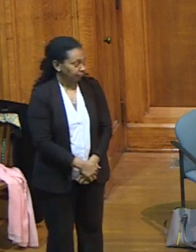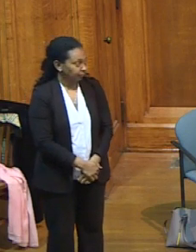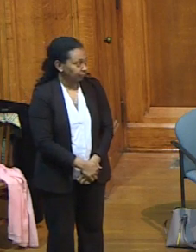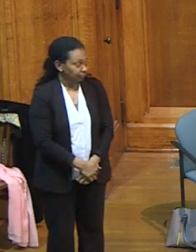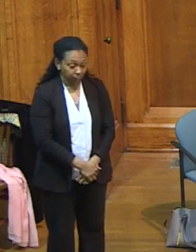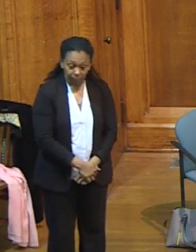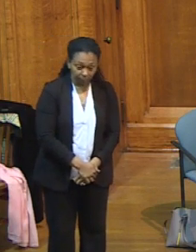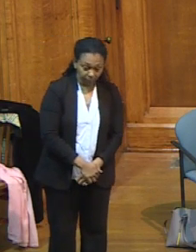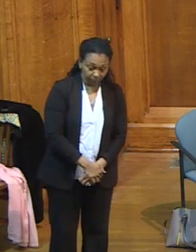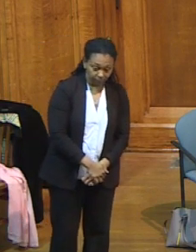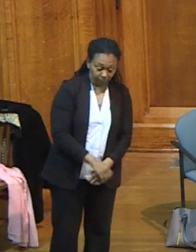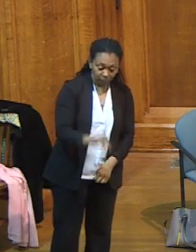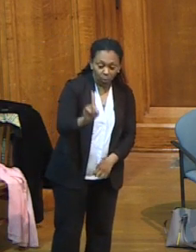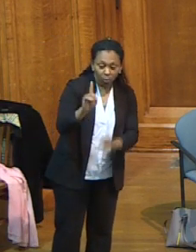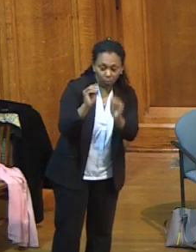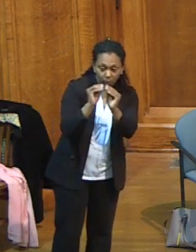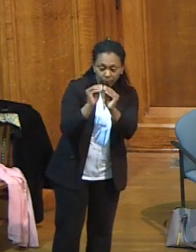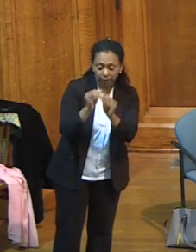Okay, sure. There's one more question there.